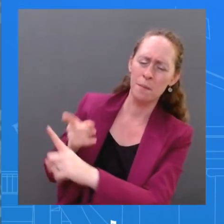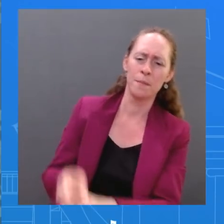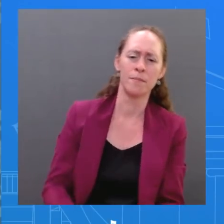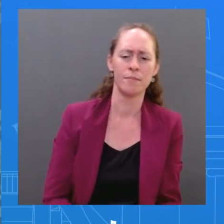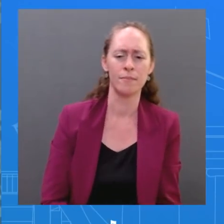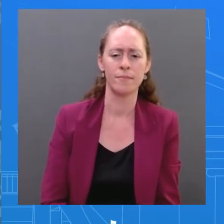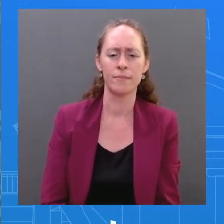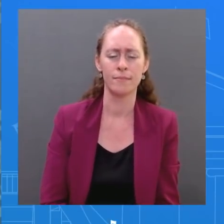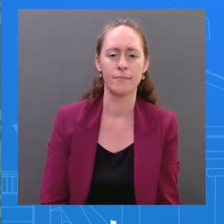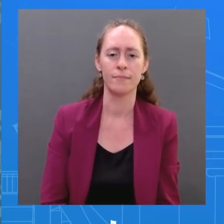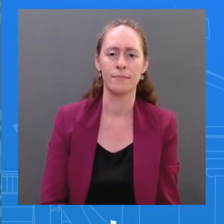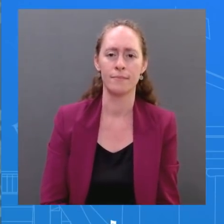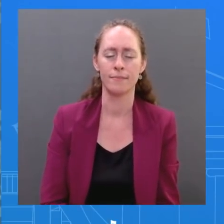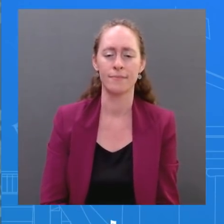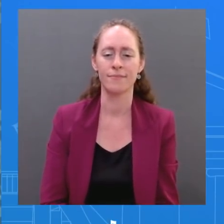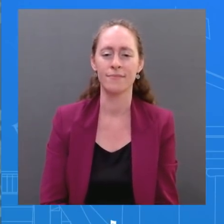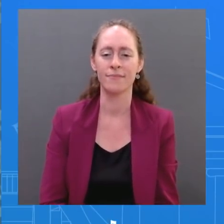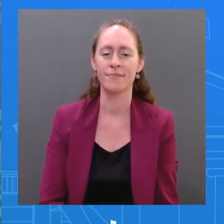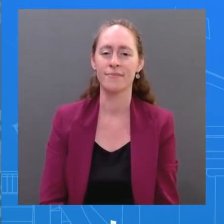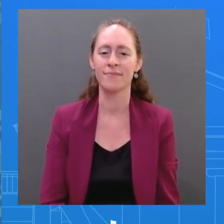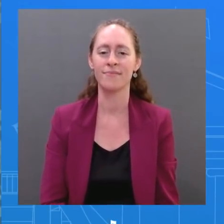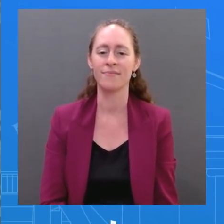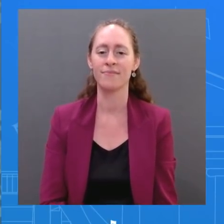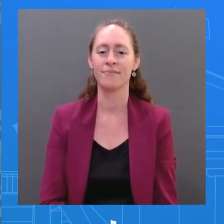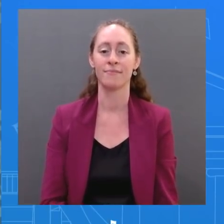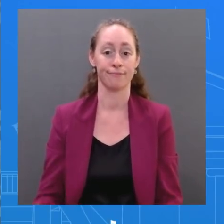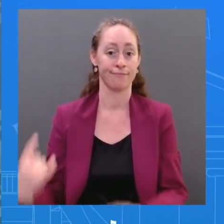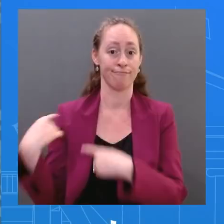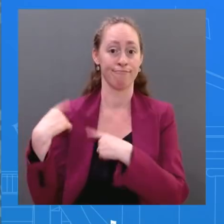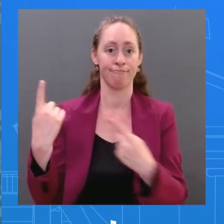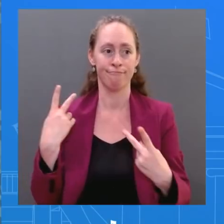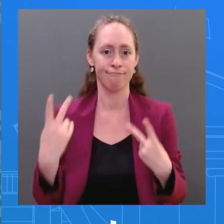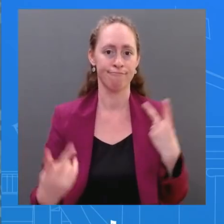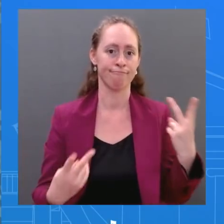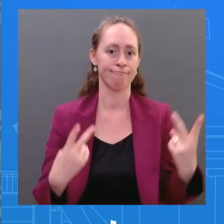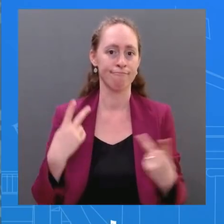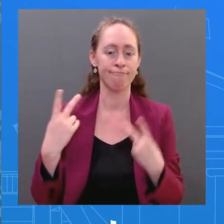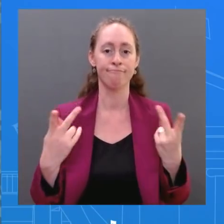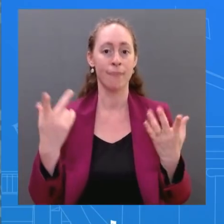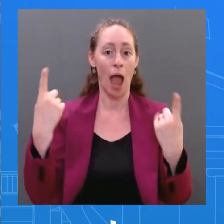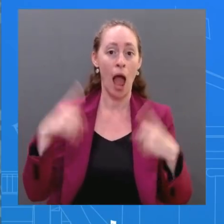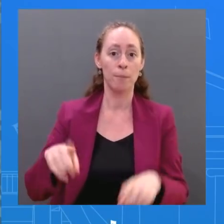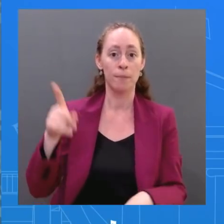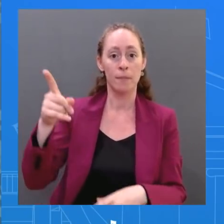you think about Buffalo, you think about Uvalde, you think about Highland Park -- you think about the same story